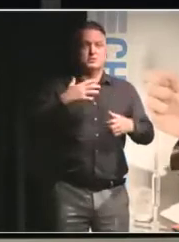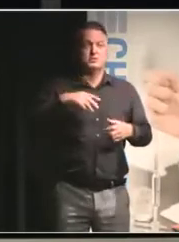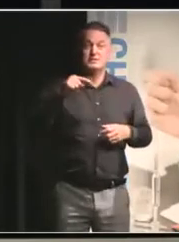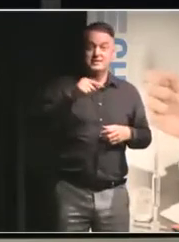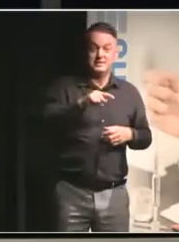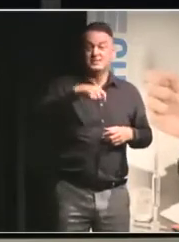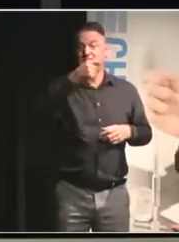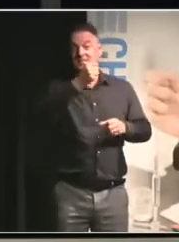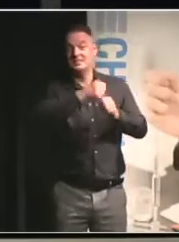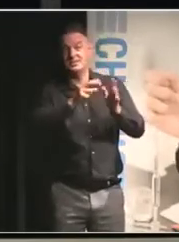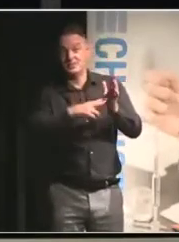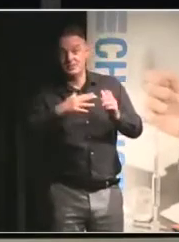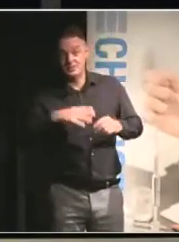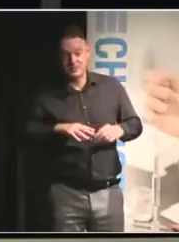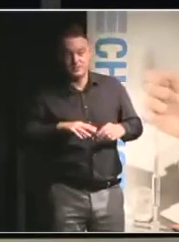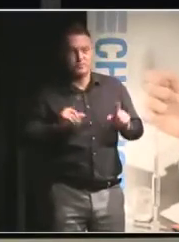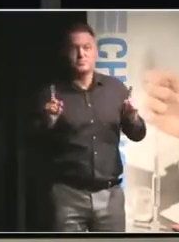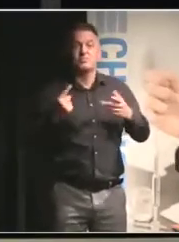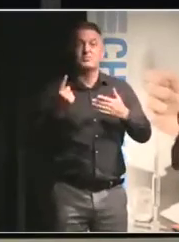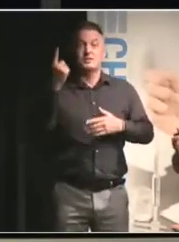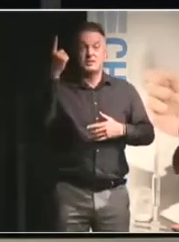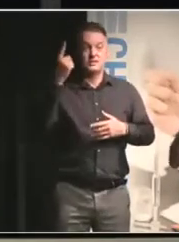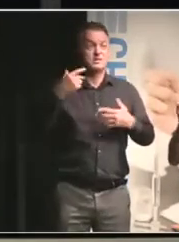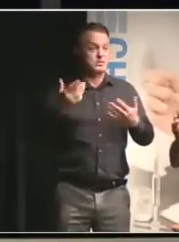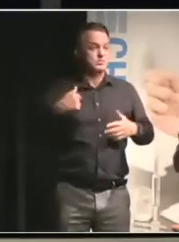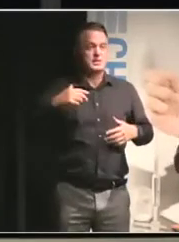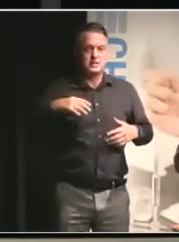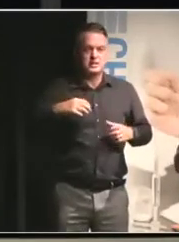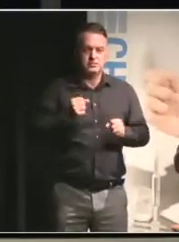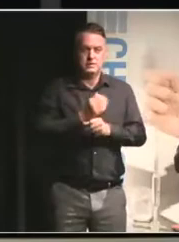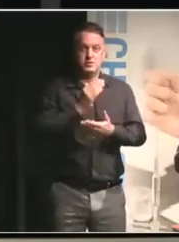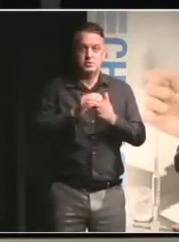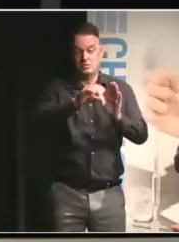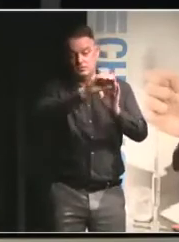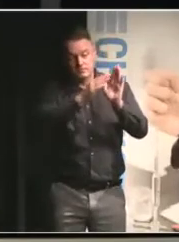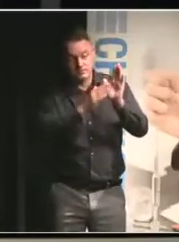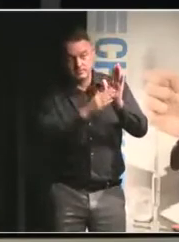wants to do it, what's happening? Well we got to get the curriculum changed. We've got to get